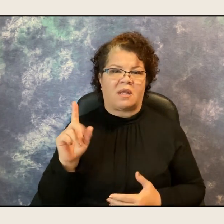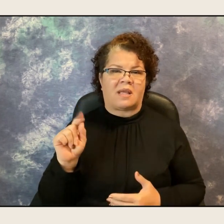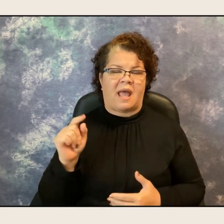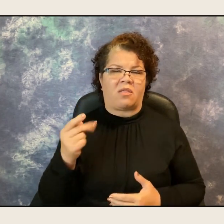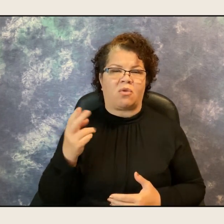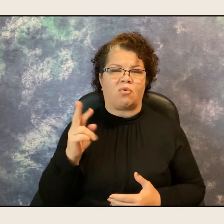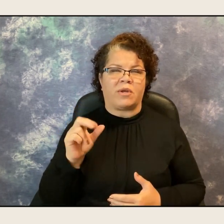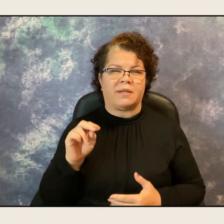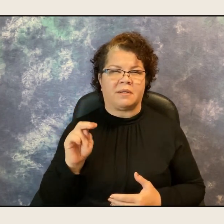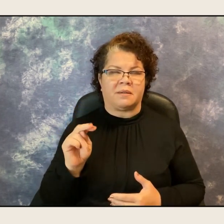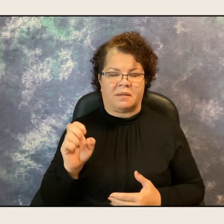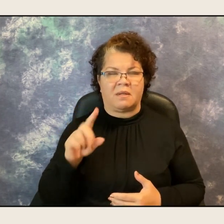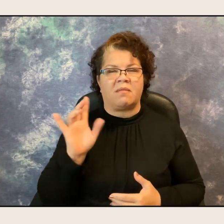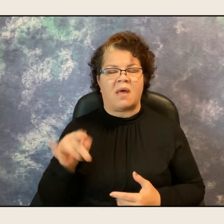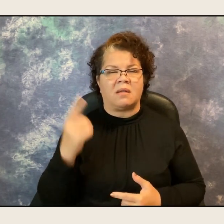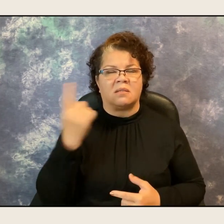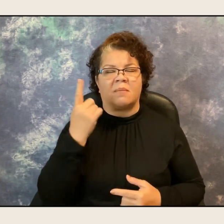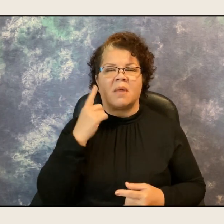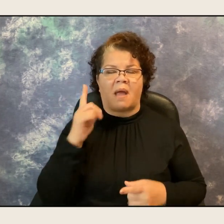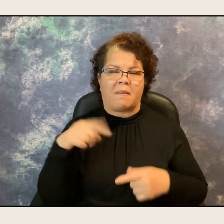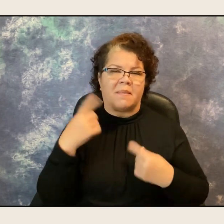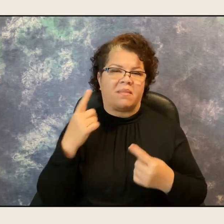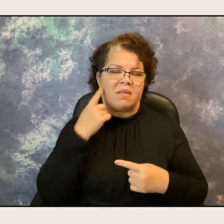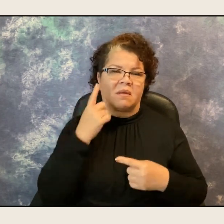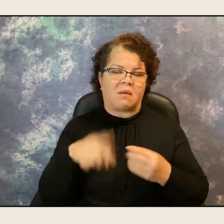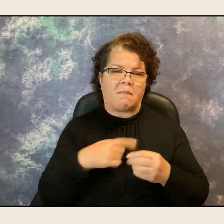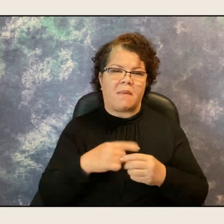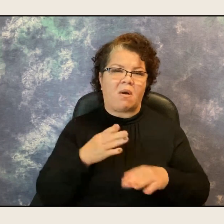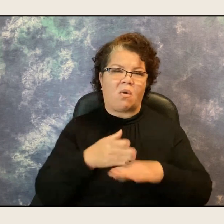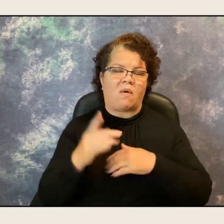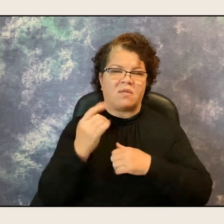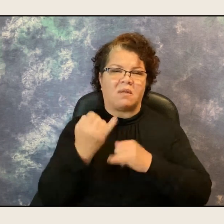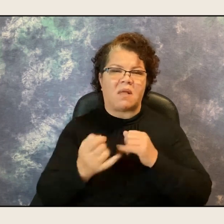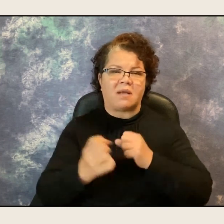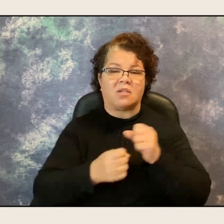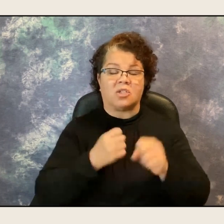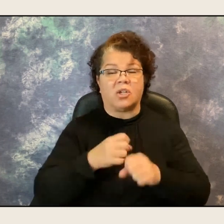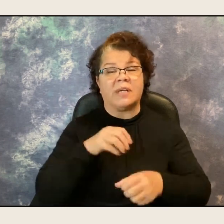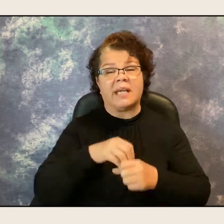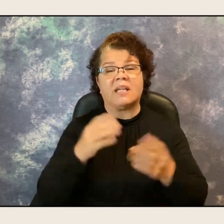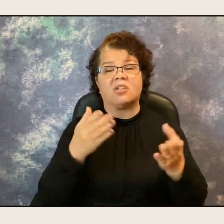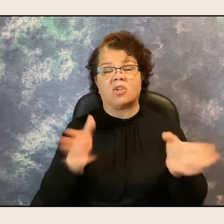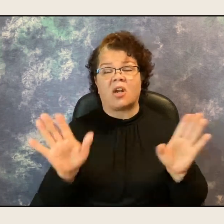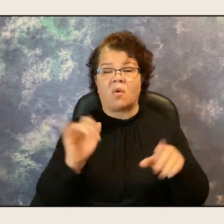within this last year, in general, as it touches my life personally, coming from, again,